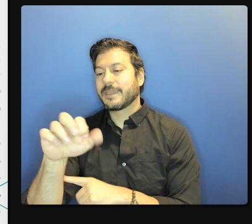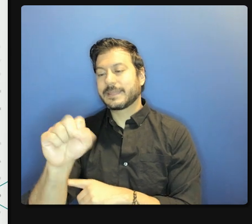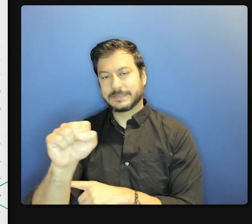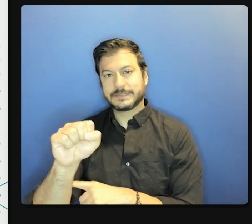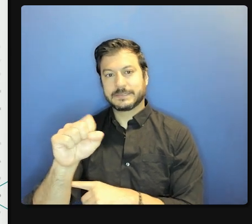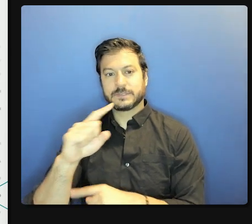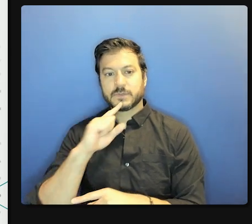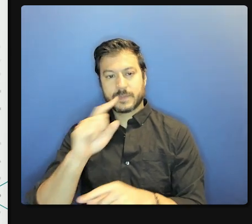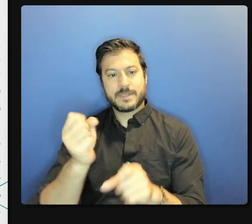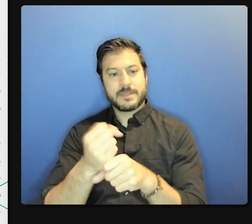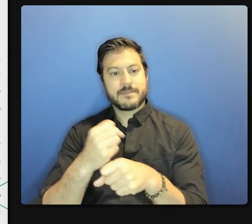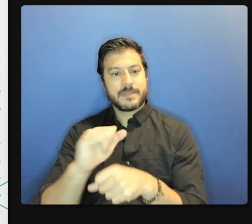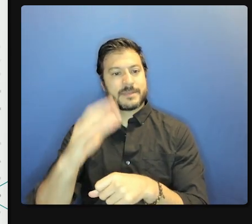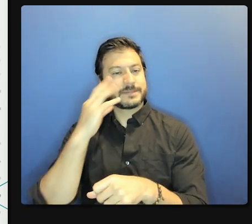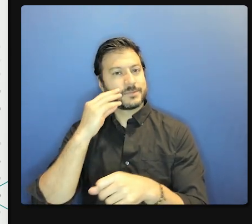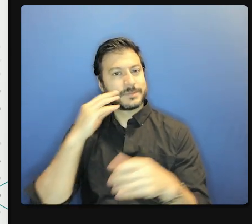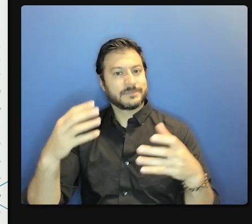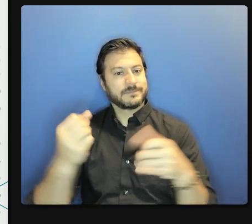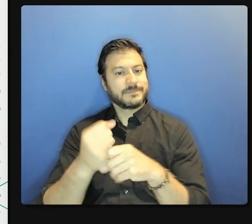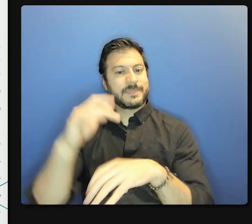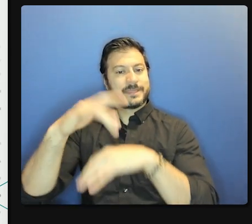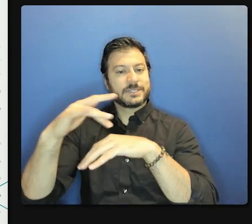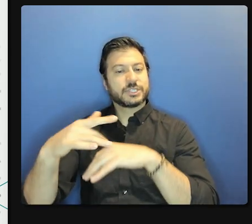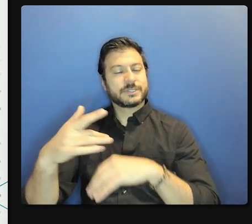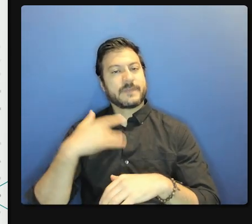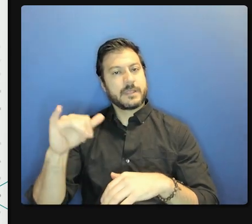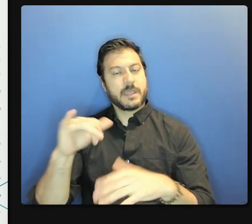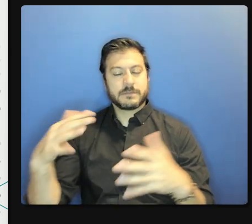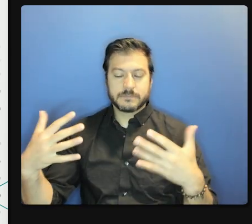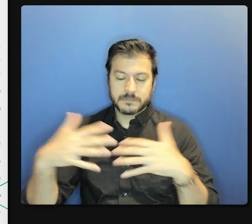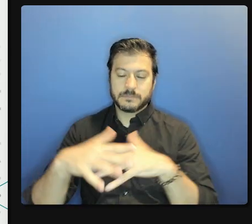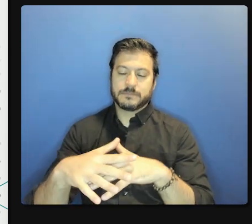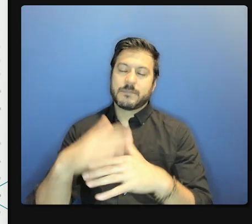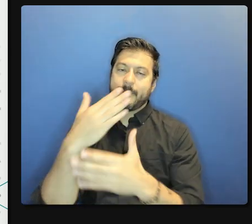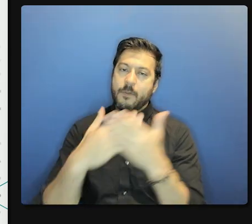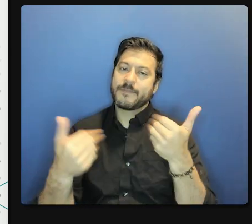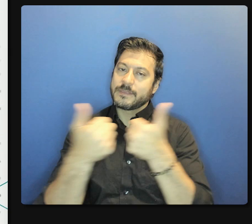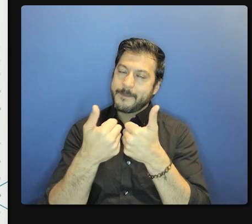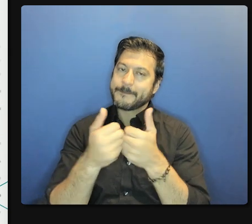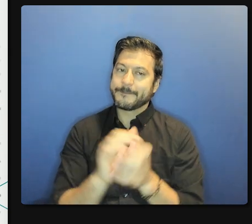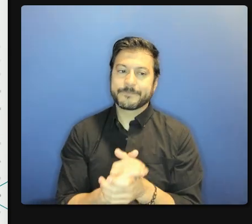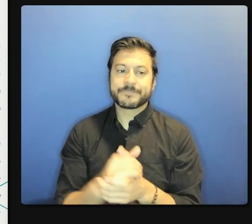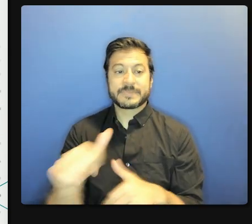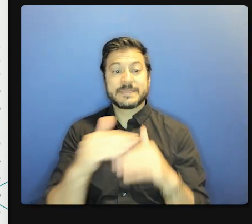The custom assets pull the whole experience together and make the touch controls feel like a cohesive part of the game.